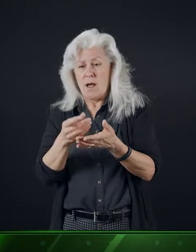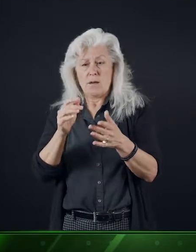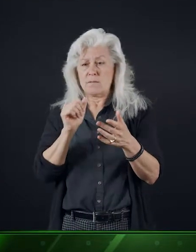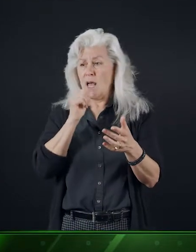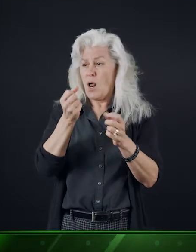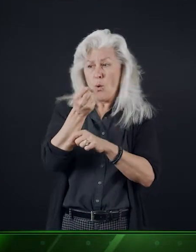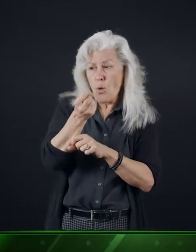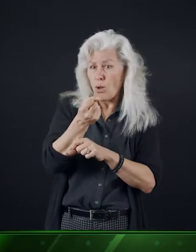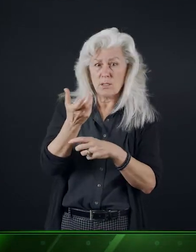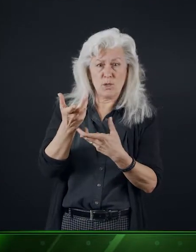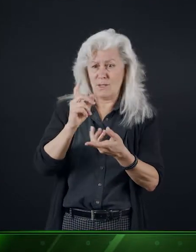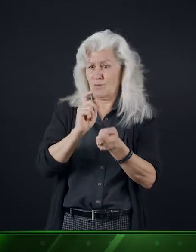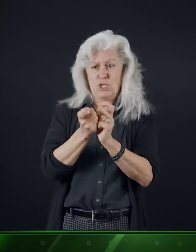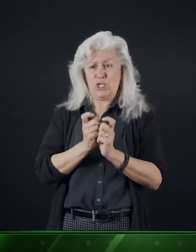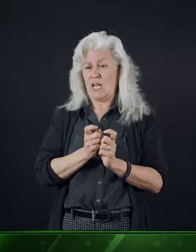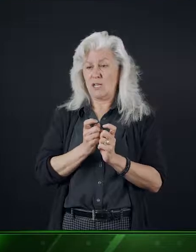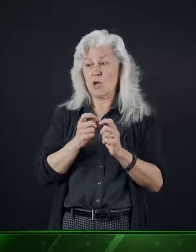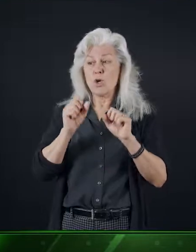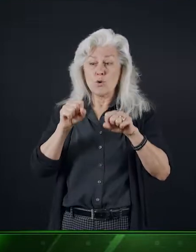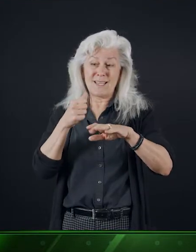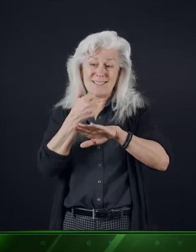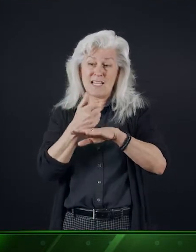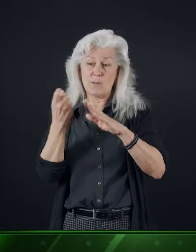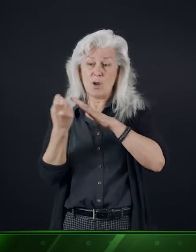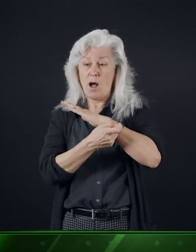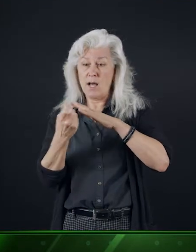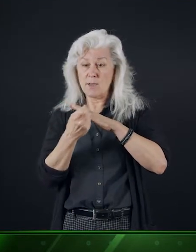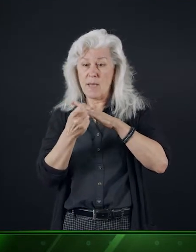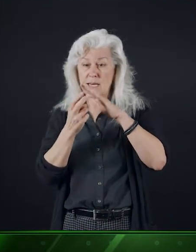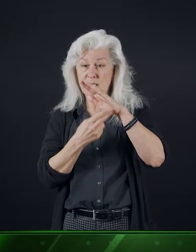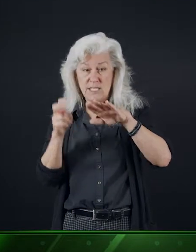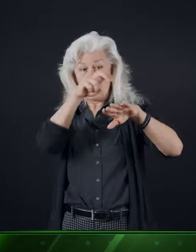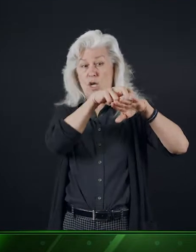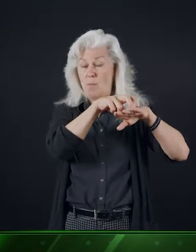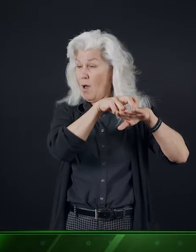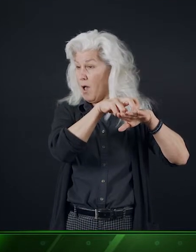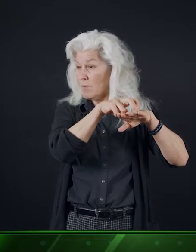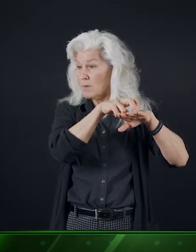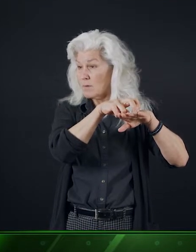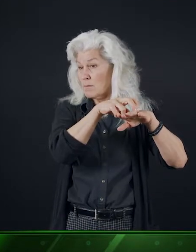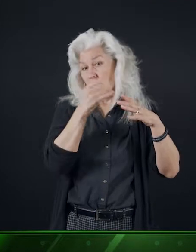to automatically clamber up onto a ledge that you're near. We've also added movement-assisted steering,